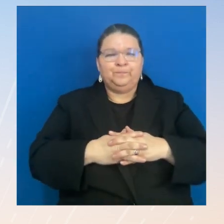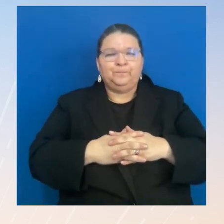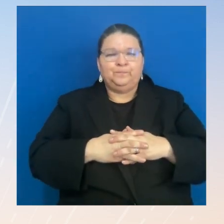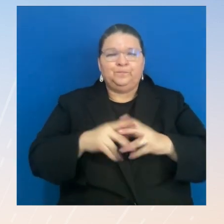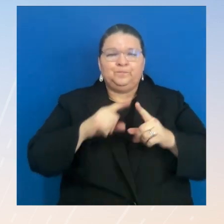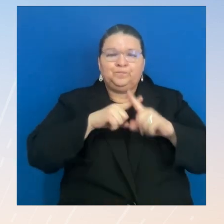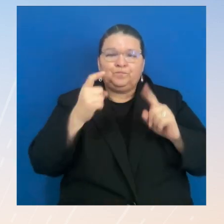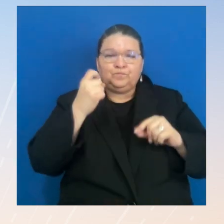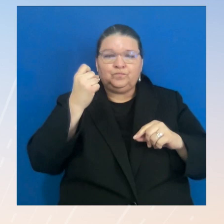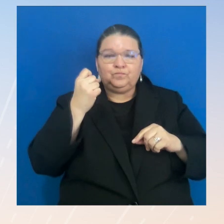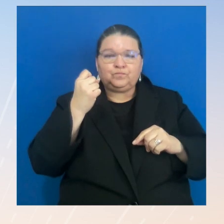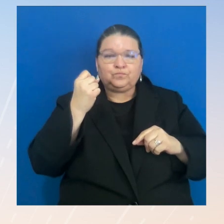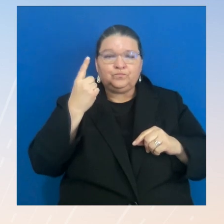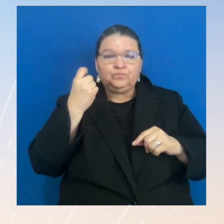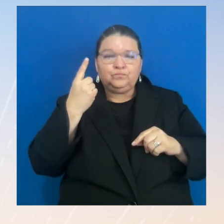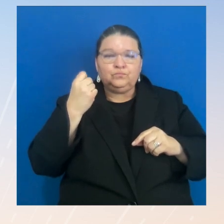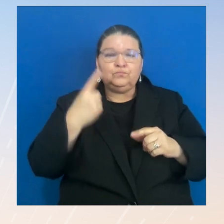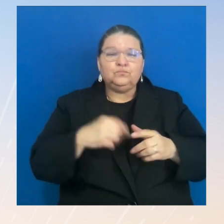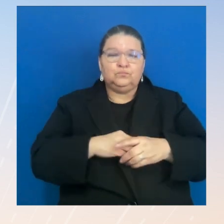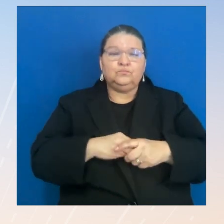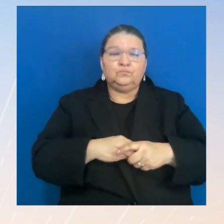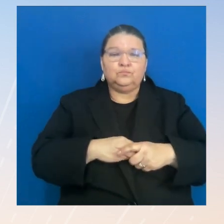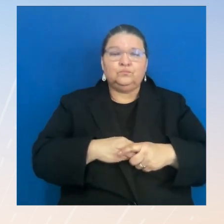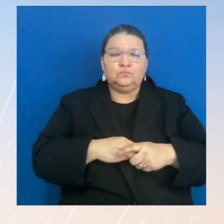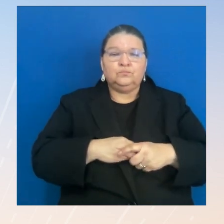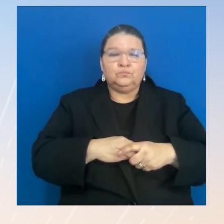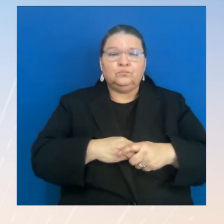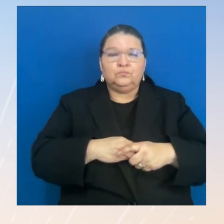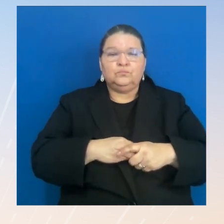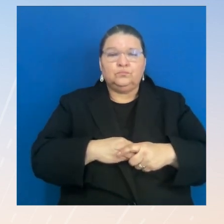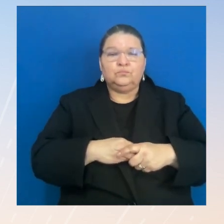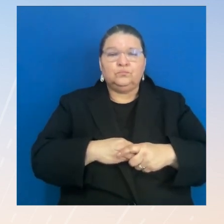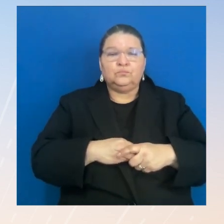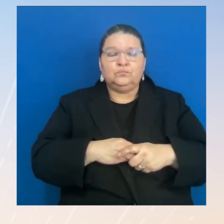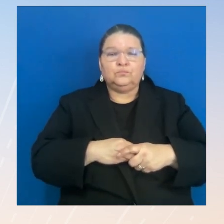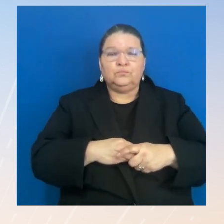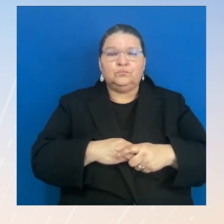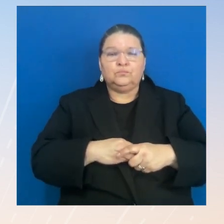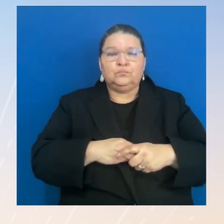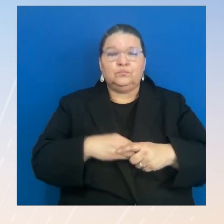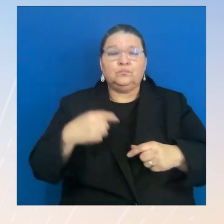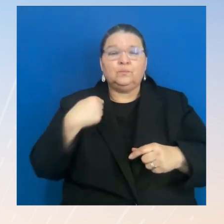not something where it would require offsets. It shouldn't have to require taking money from states